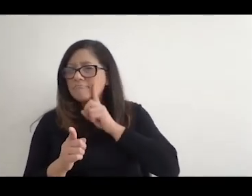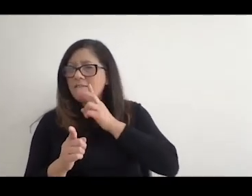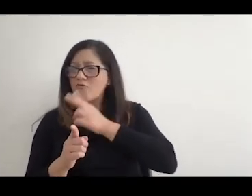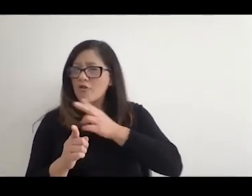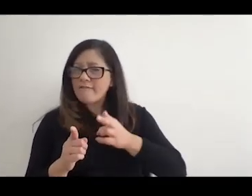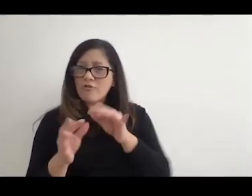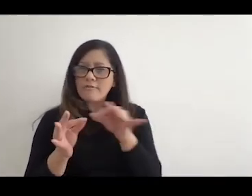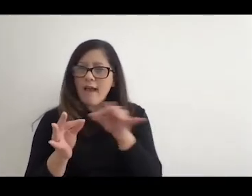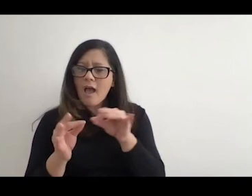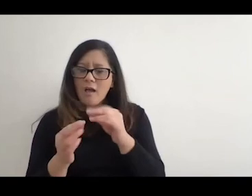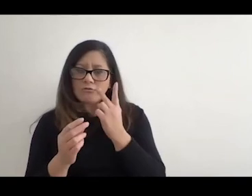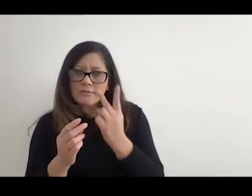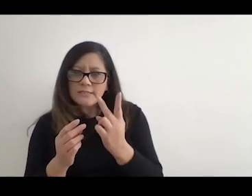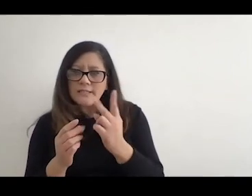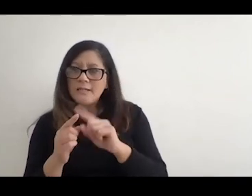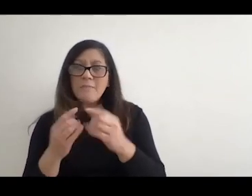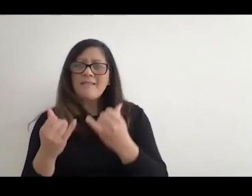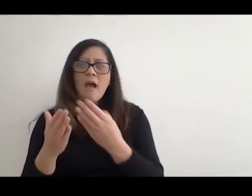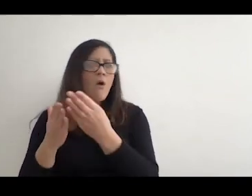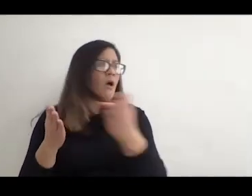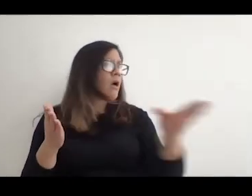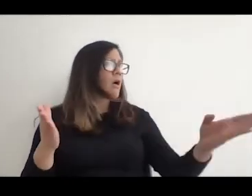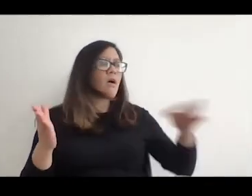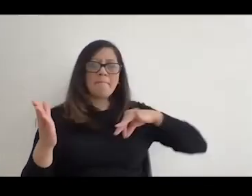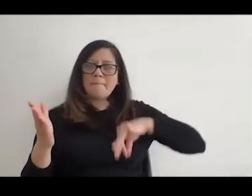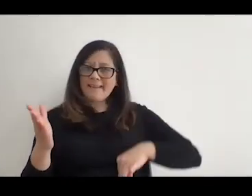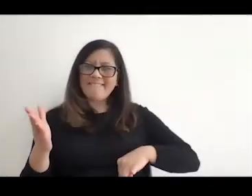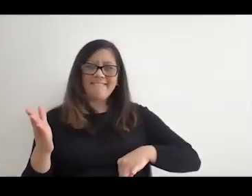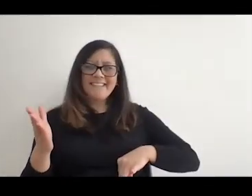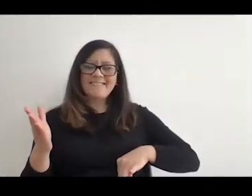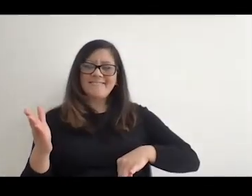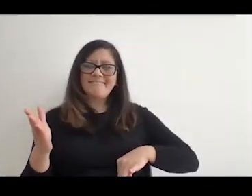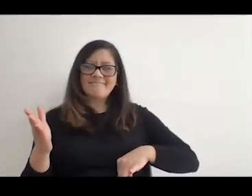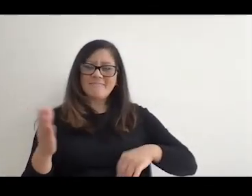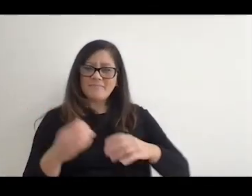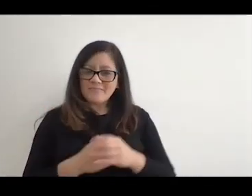If you're someone someone with arthritis and. You can't turn a handle, the lever works,